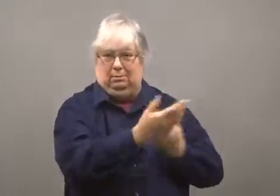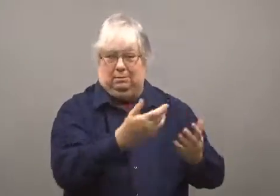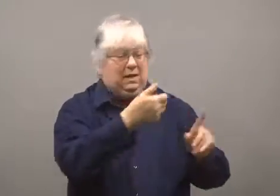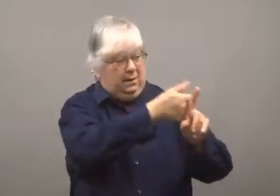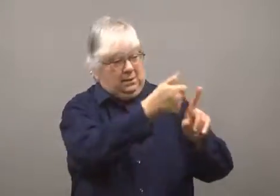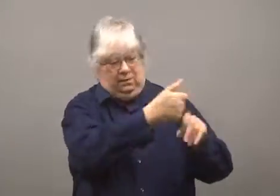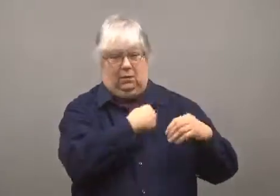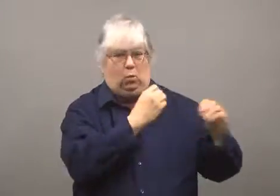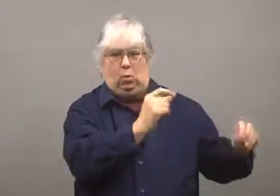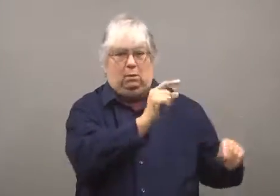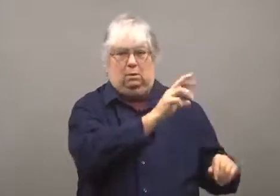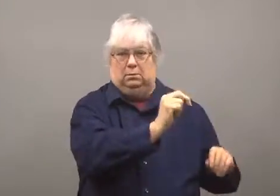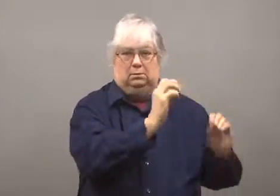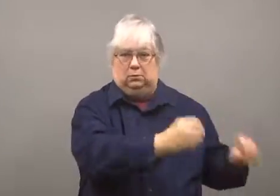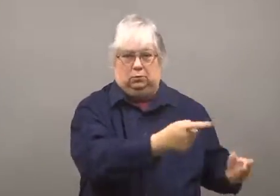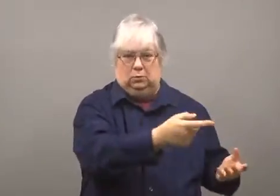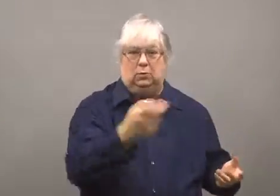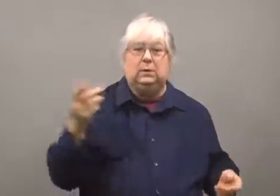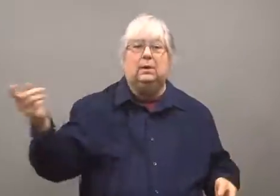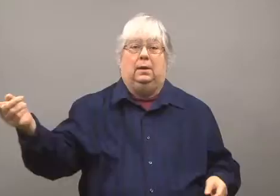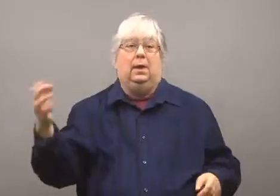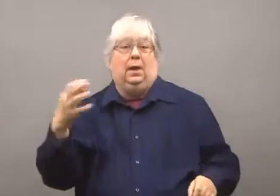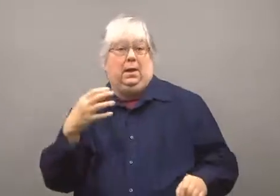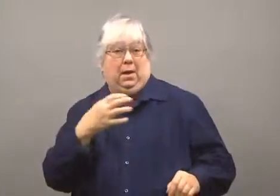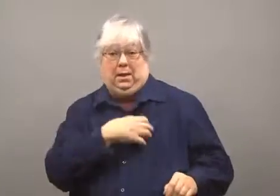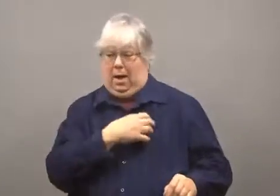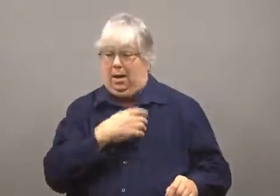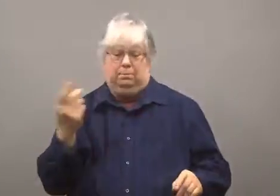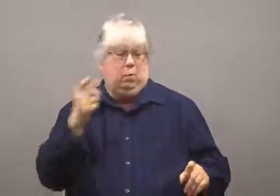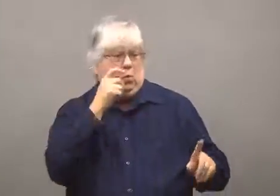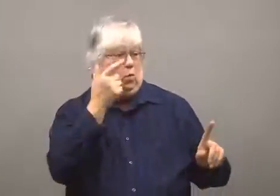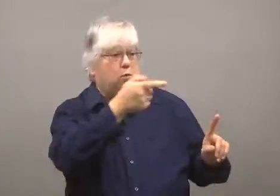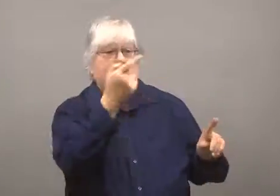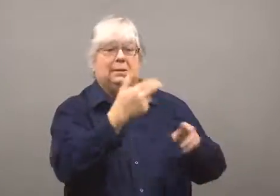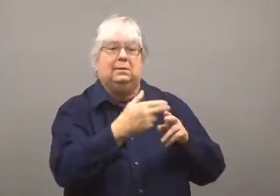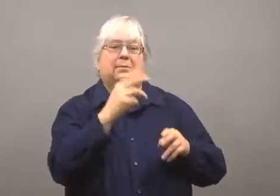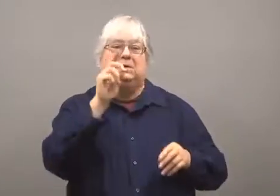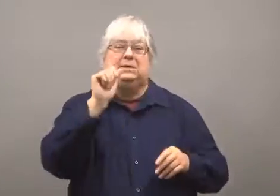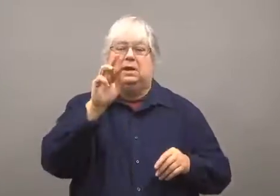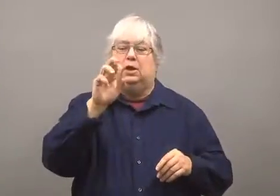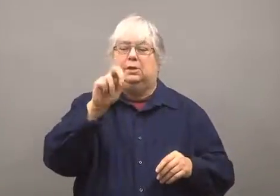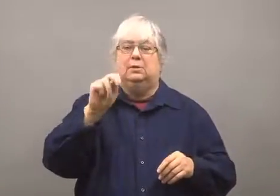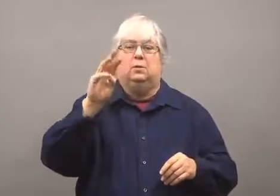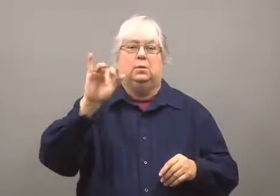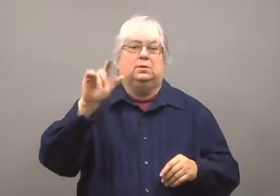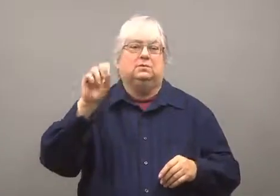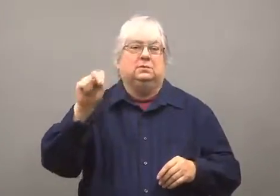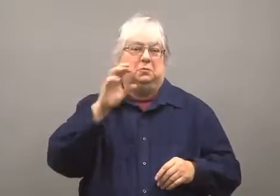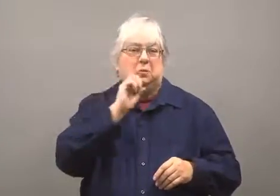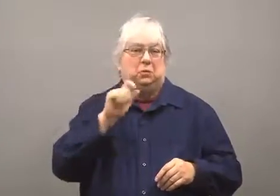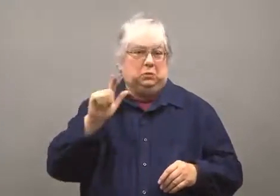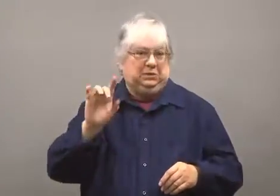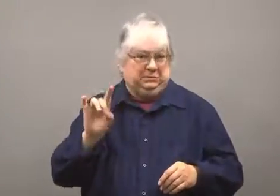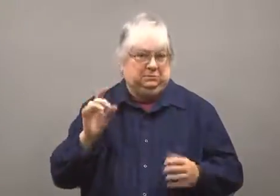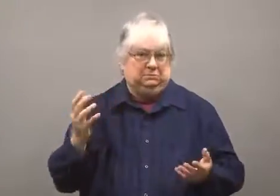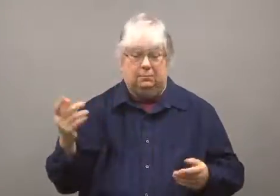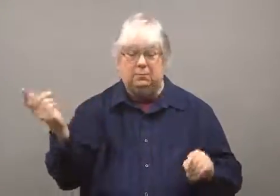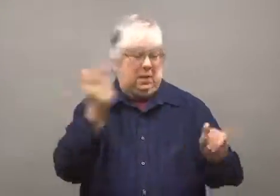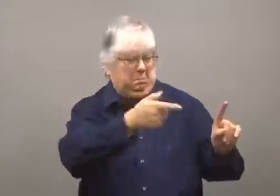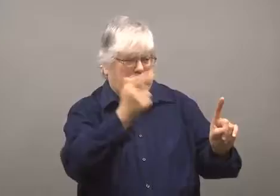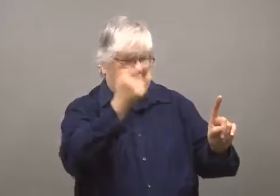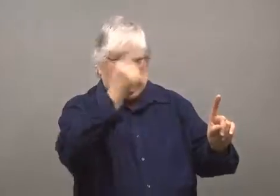He was unarmed. The officer who shot him was Darren Wilson, 28.